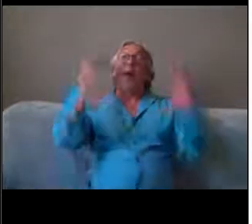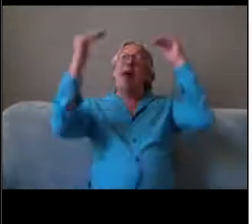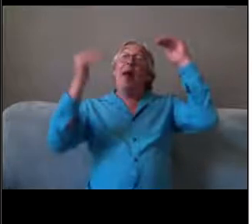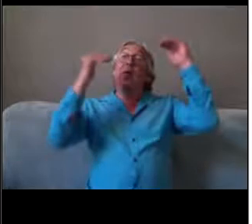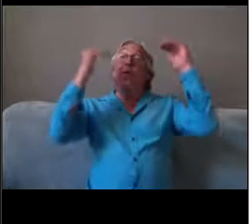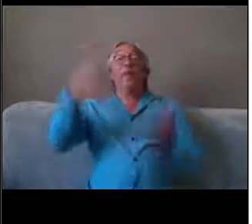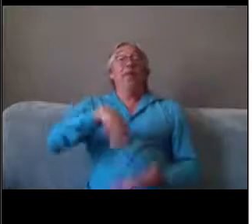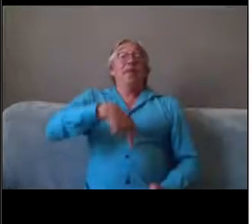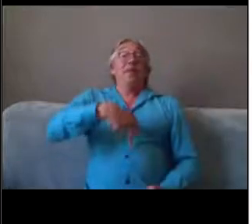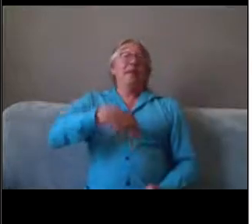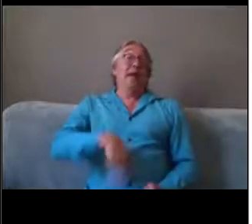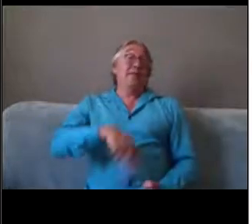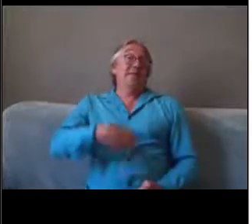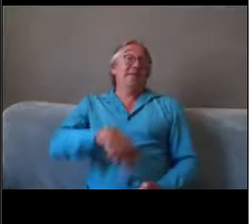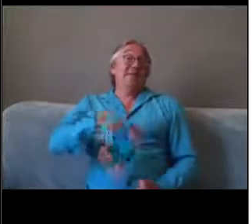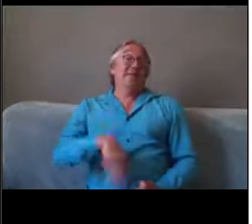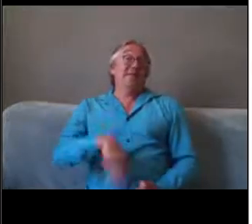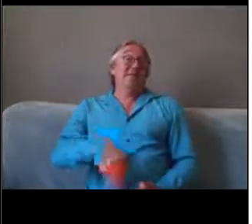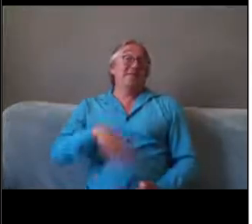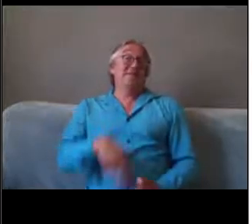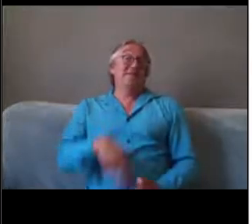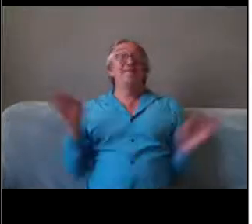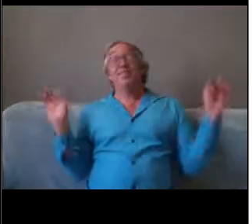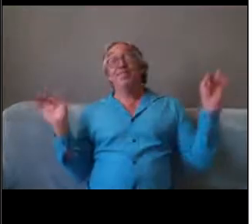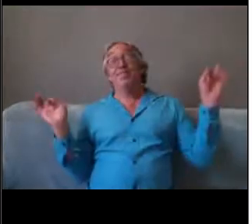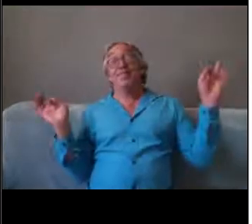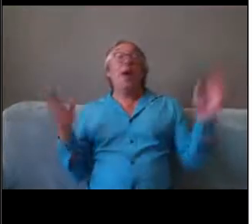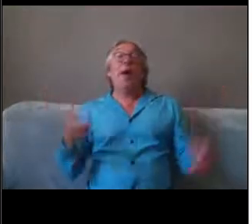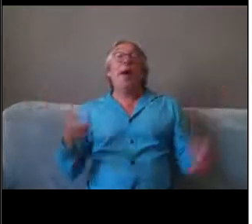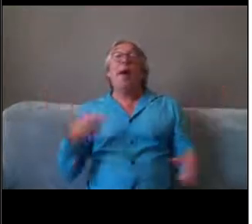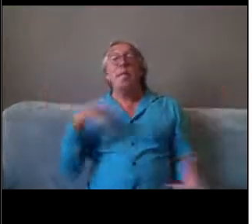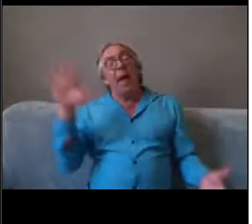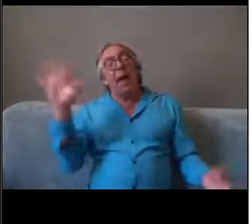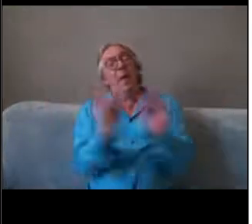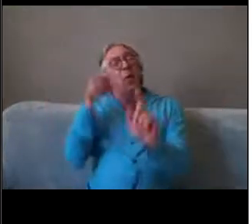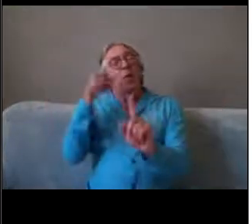This cooperation between organisation is also meant to help